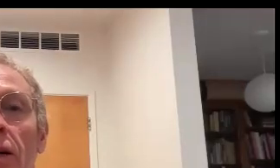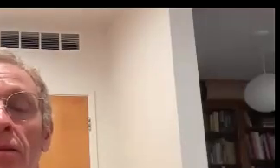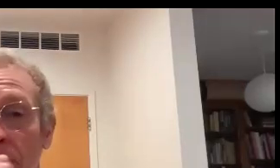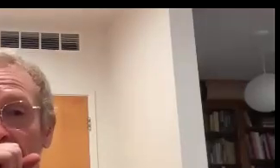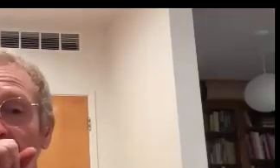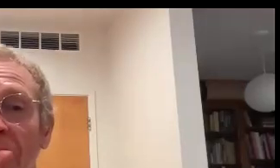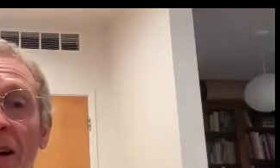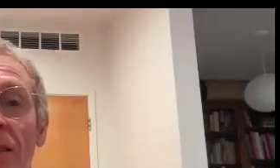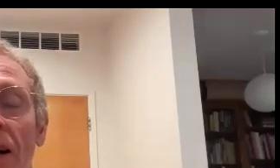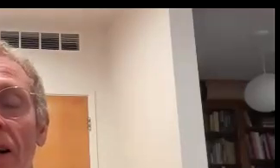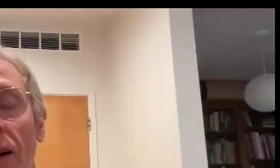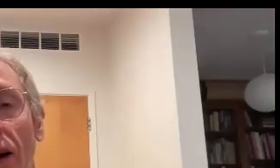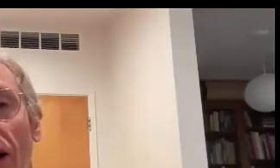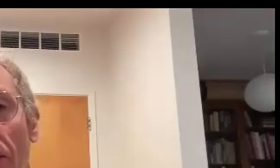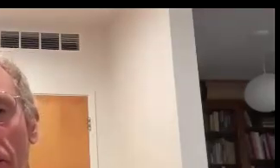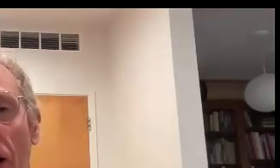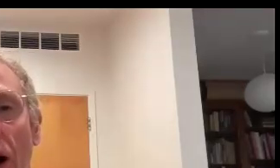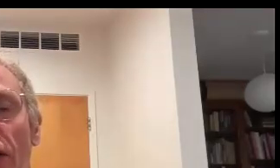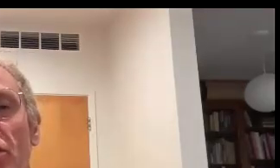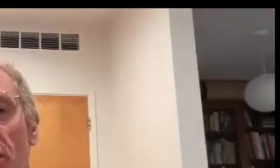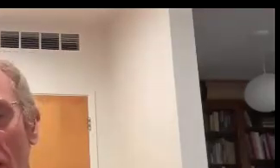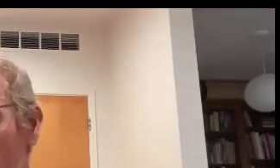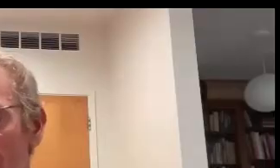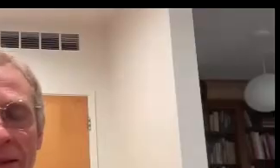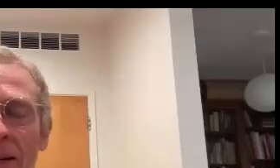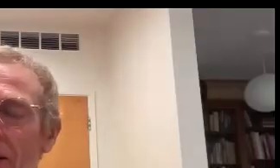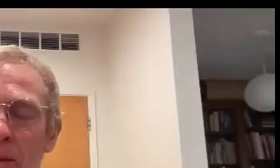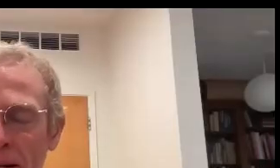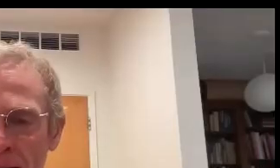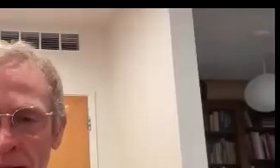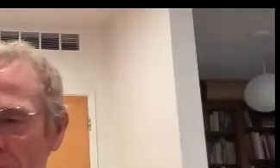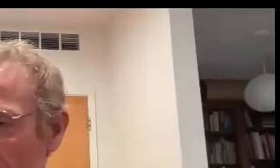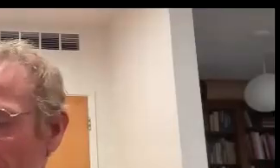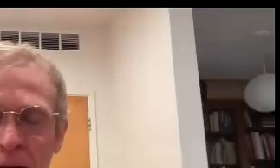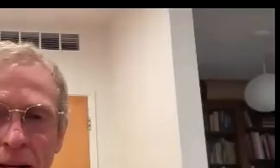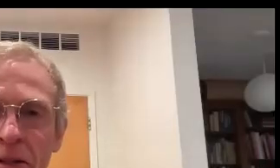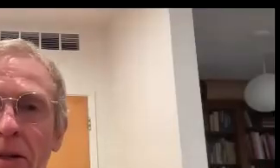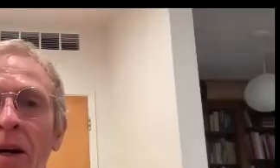Hi. Sorry. Hi, Sally. I heard you addressing this a second ago, but I didn't hear the full answer.